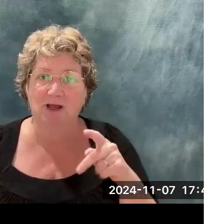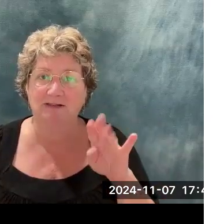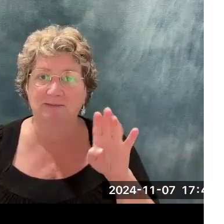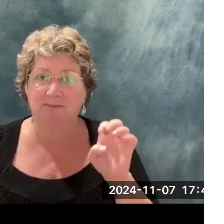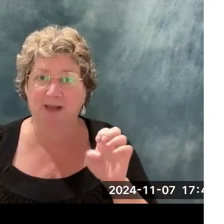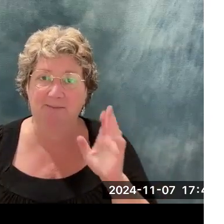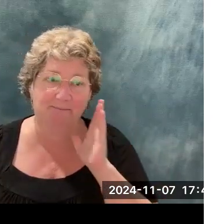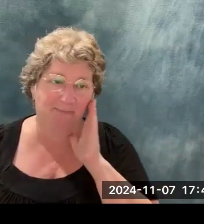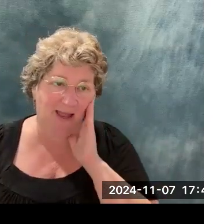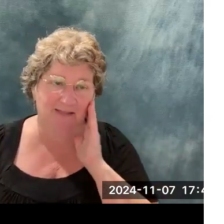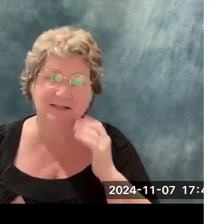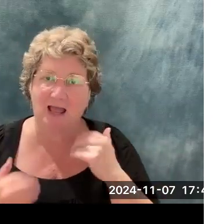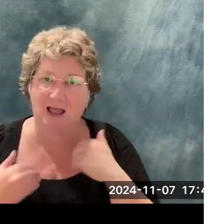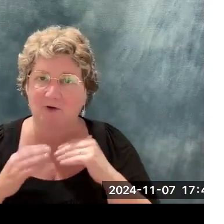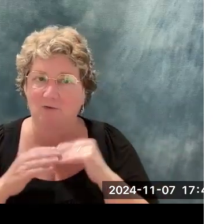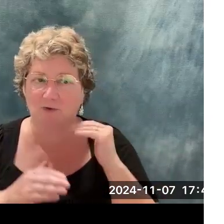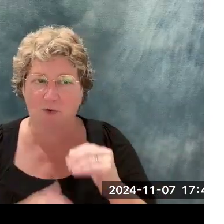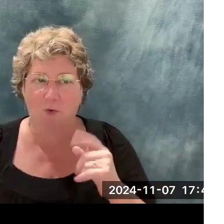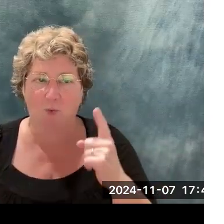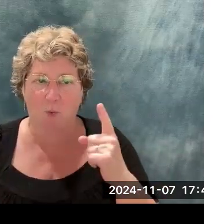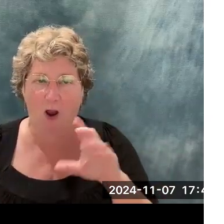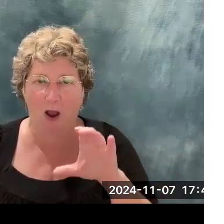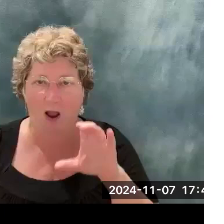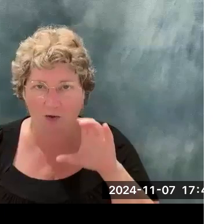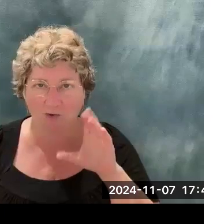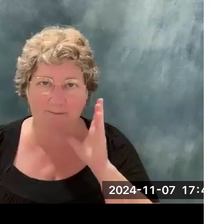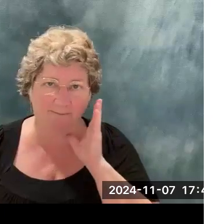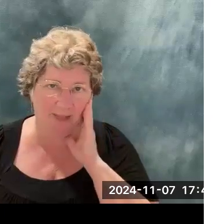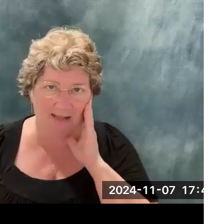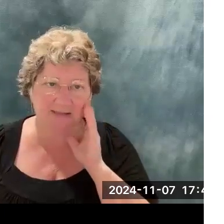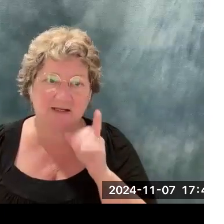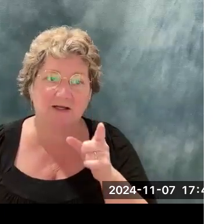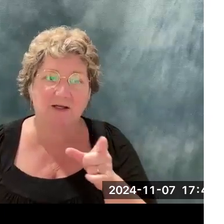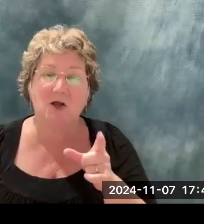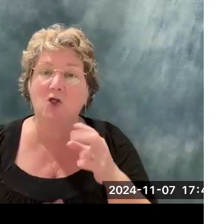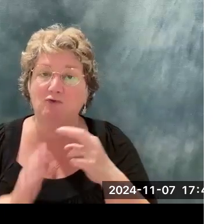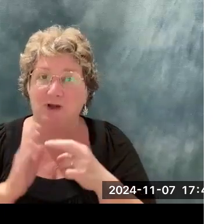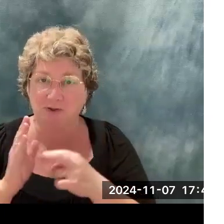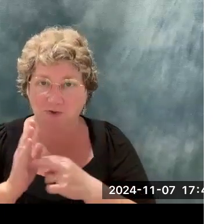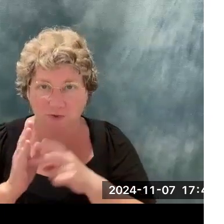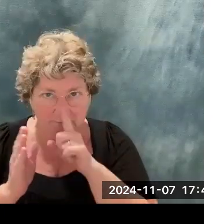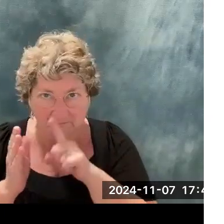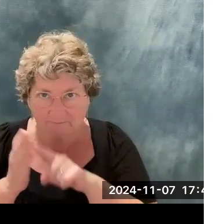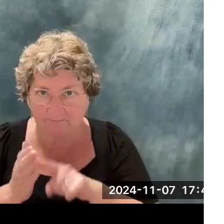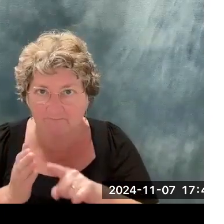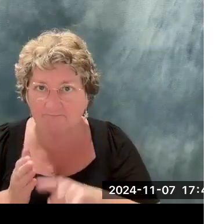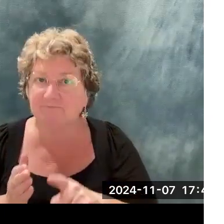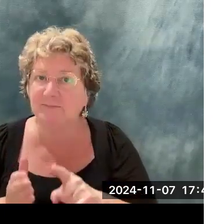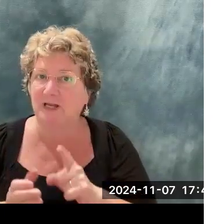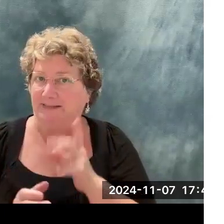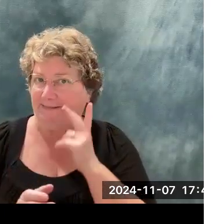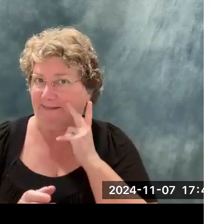mental health bed registry sort of tracks the number of beds that are available at any given time, but these really provide services